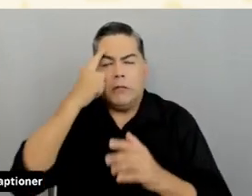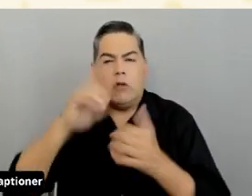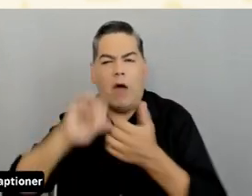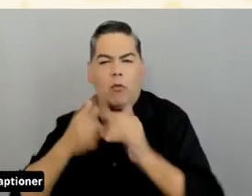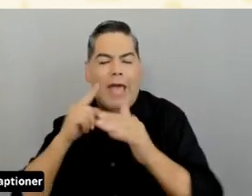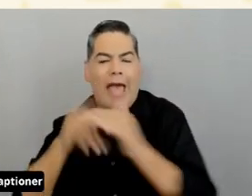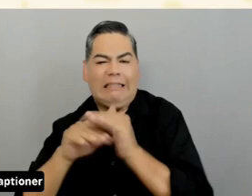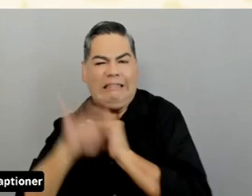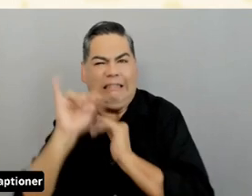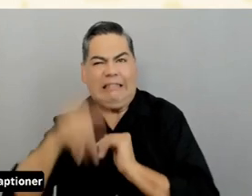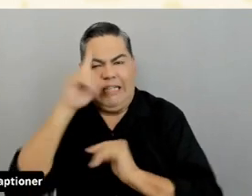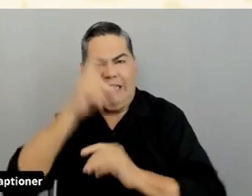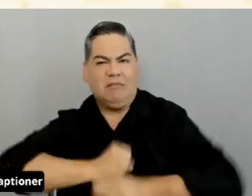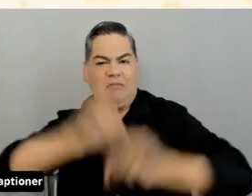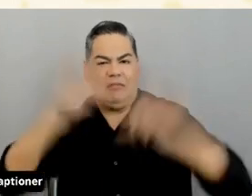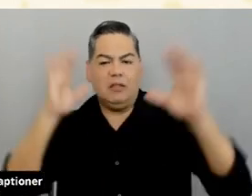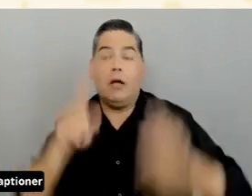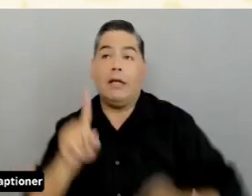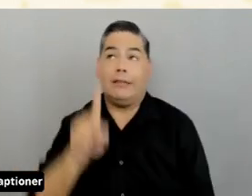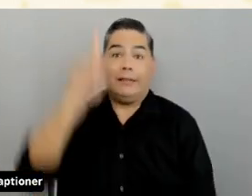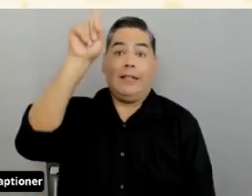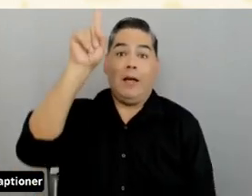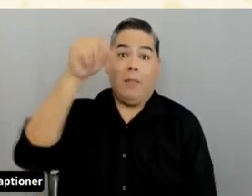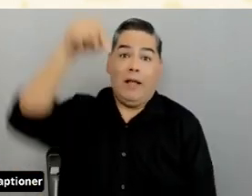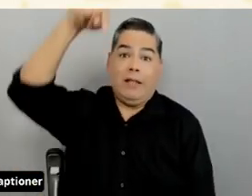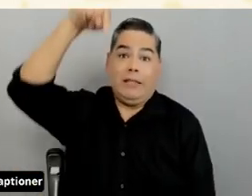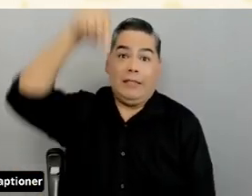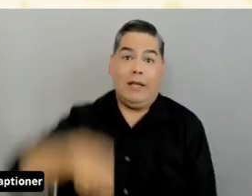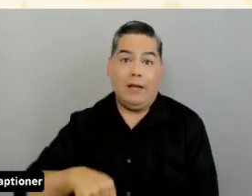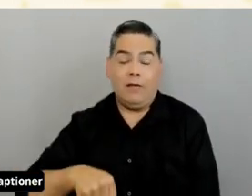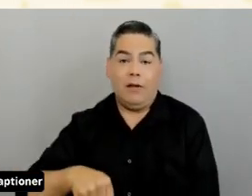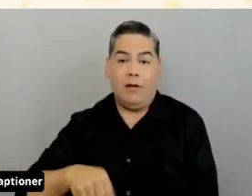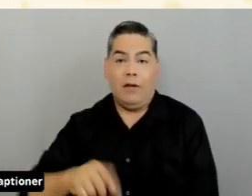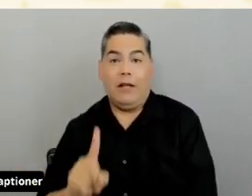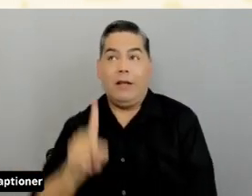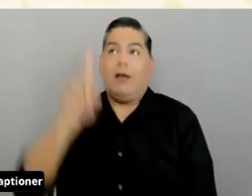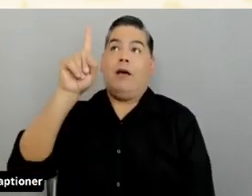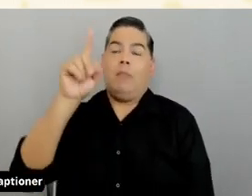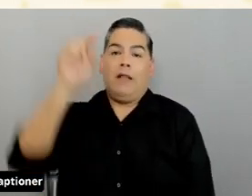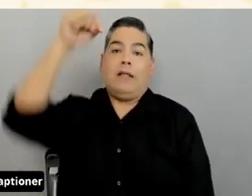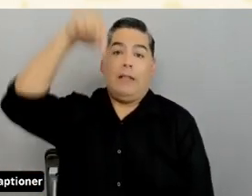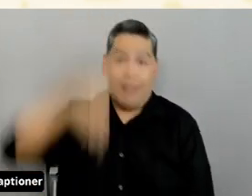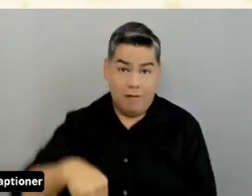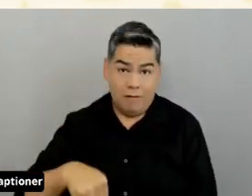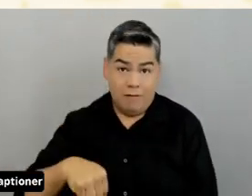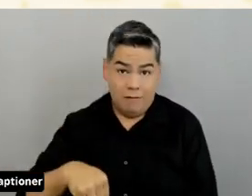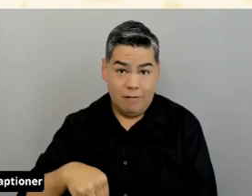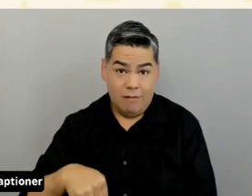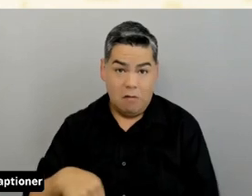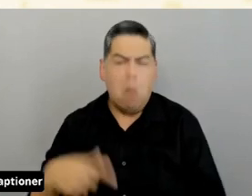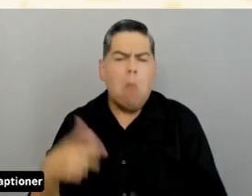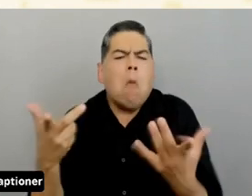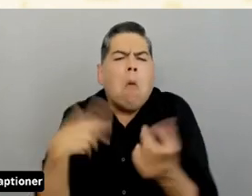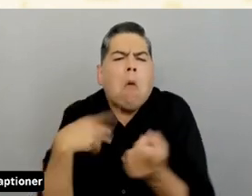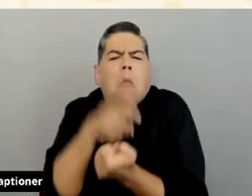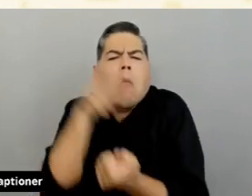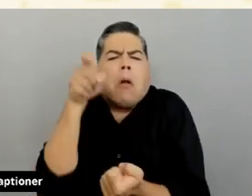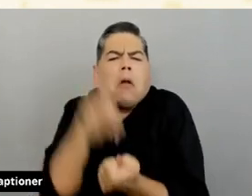It will be top, then down, then up, then down again. What will be the specific interactions that you are looking for